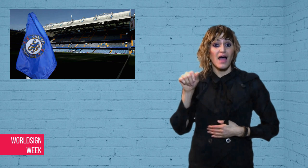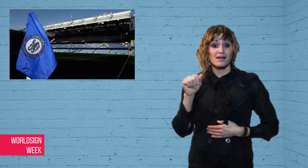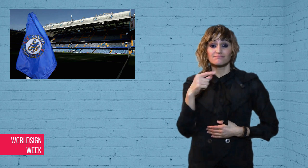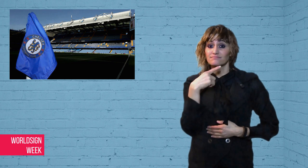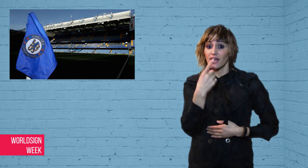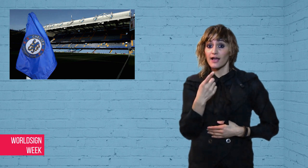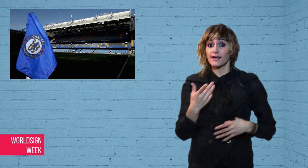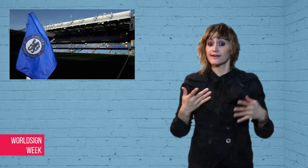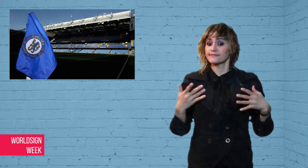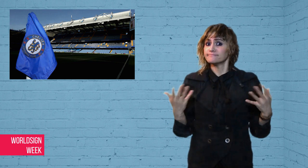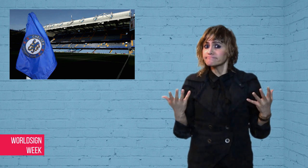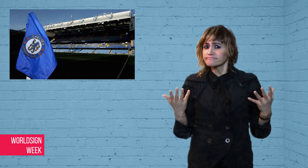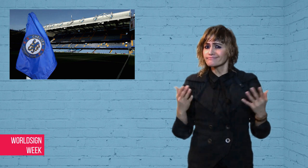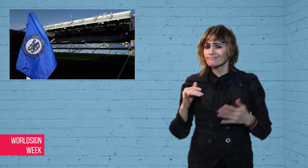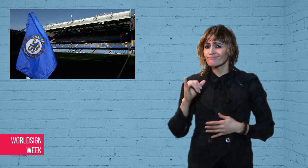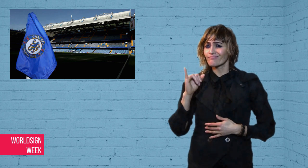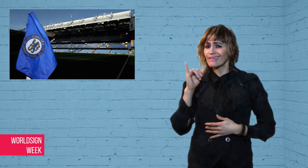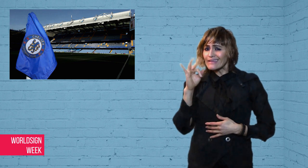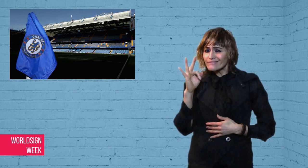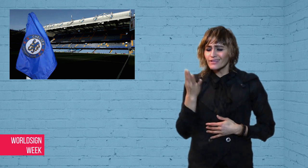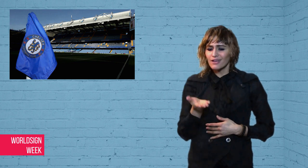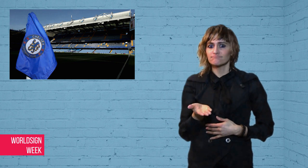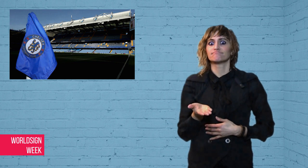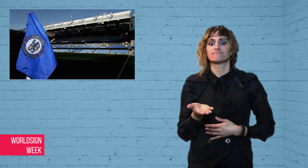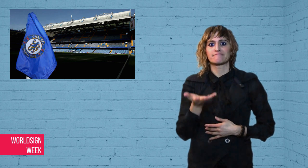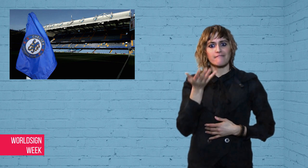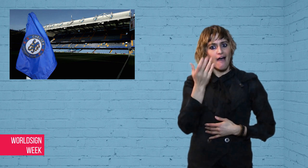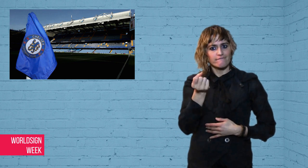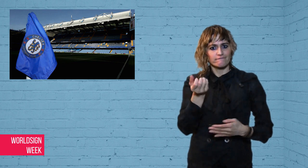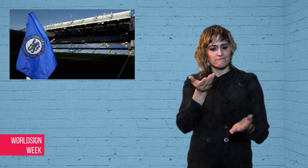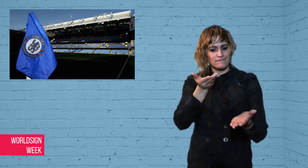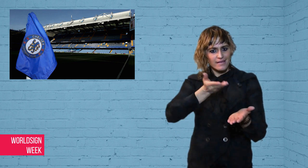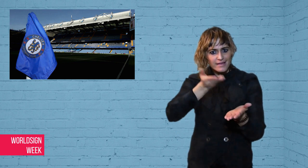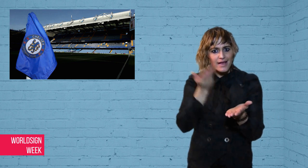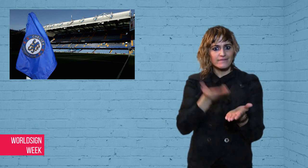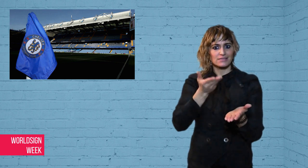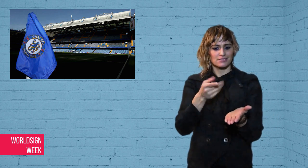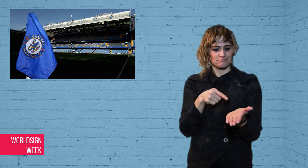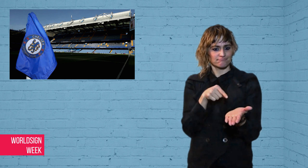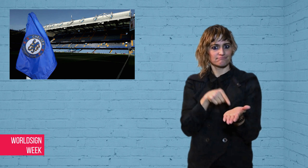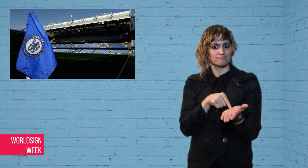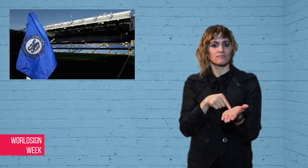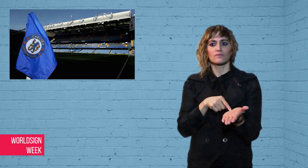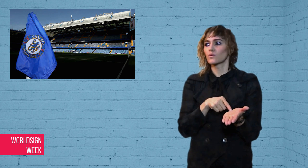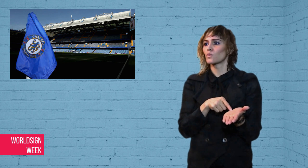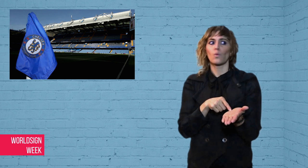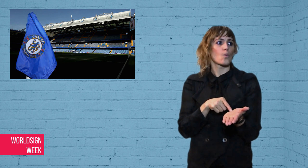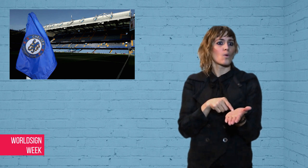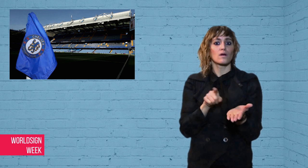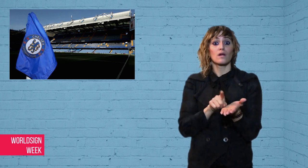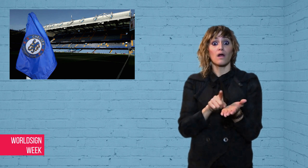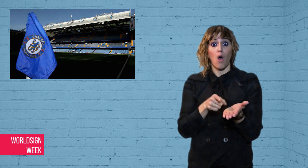The FA said if there are any evidence of covering up,